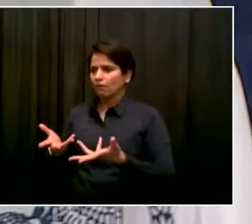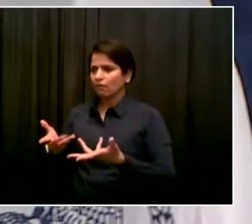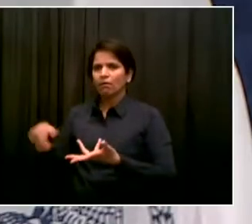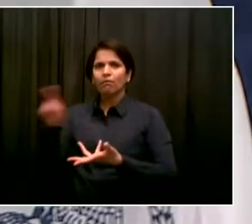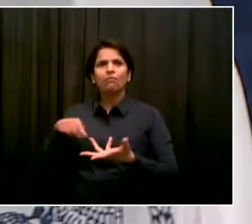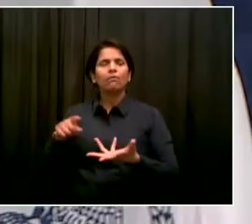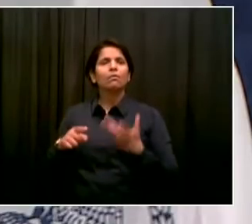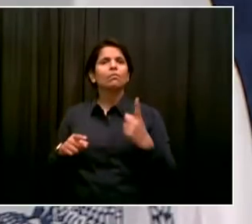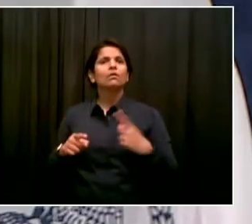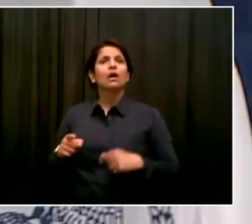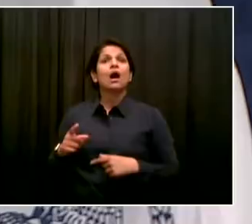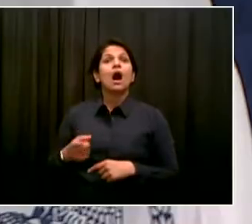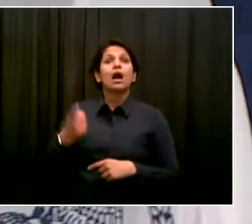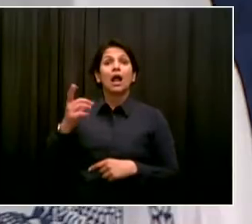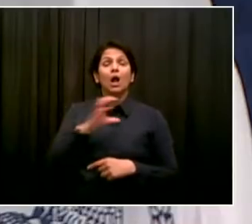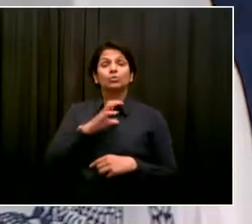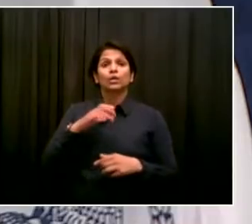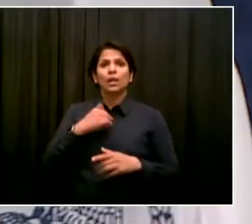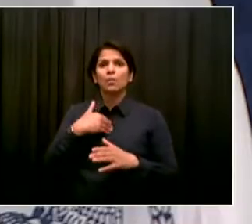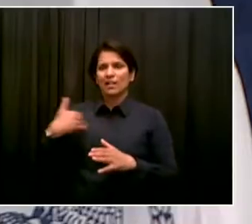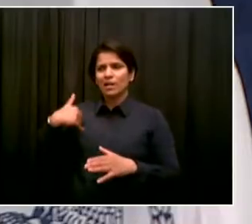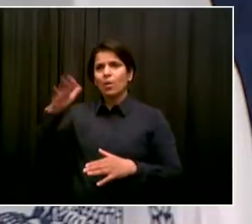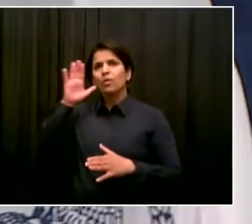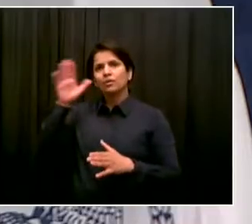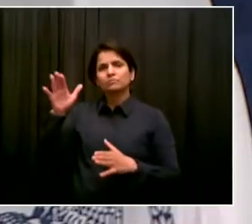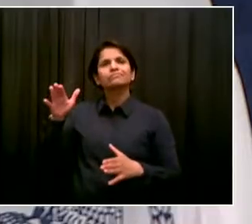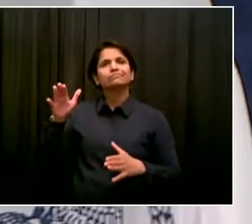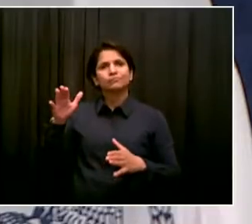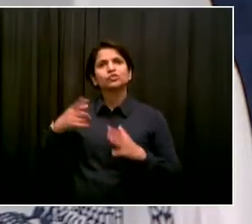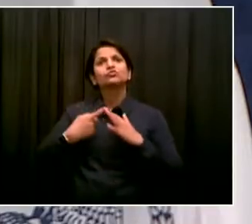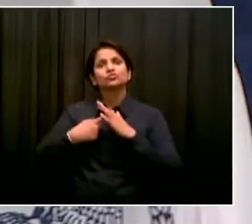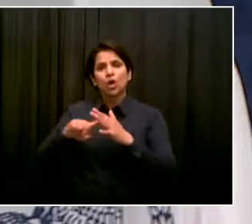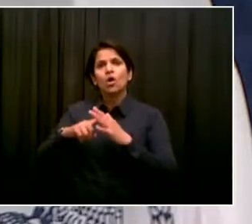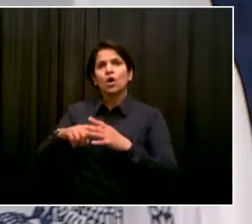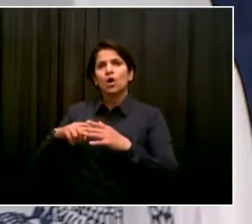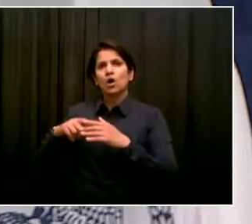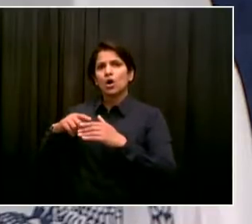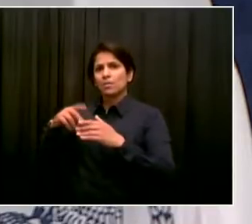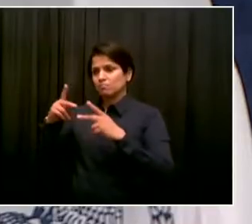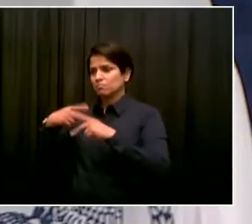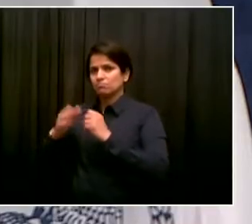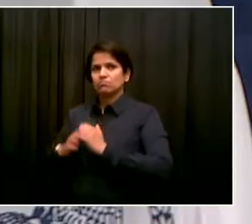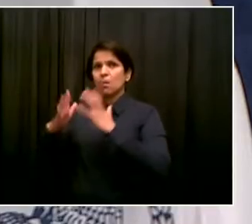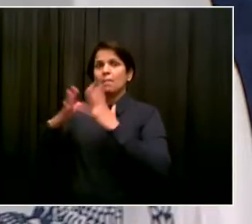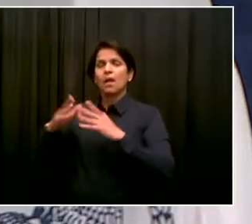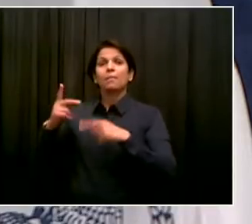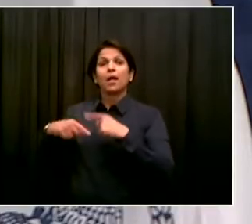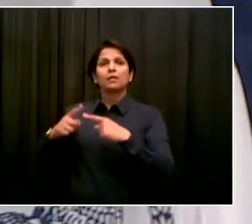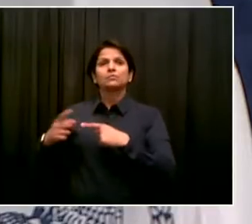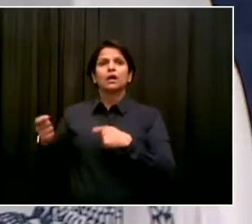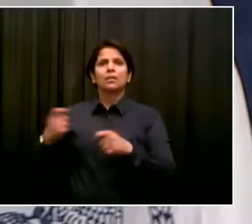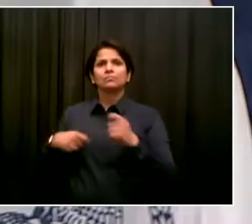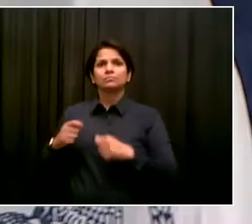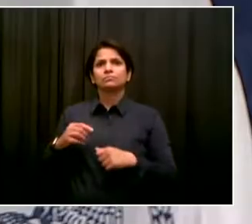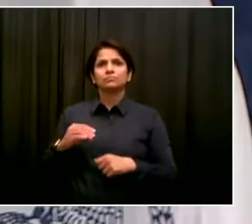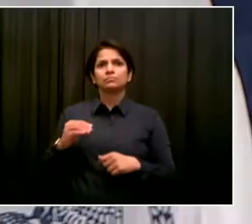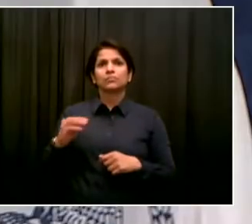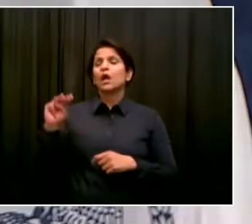TWEETED THAT THIS